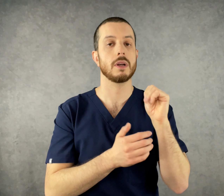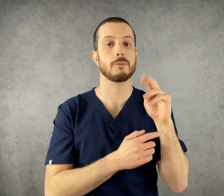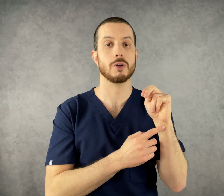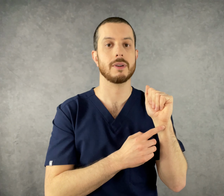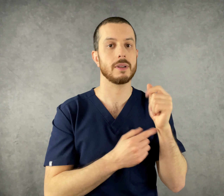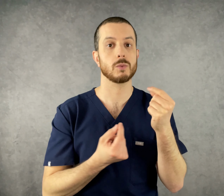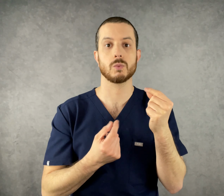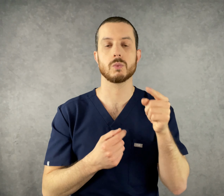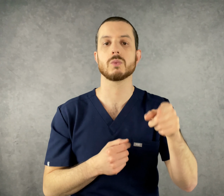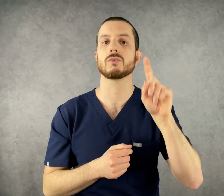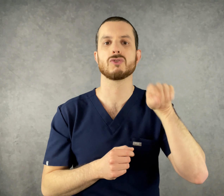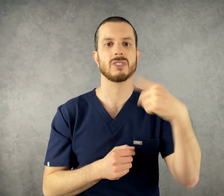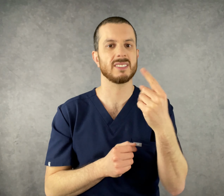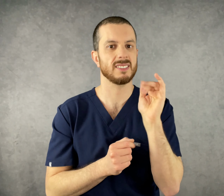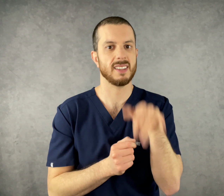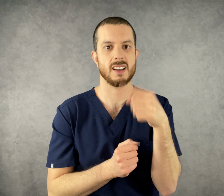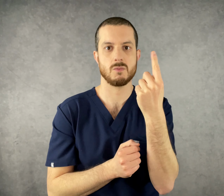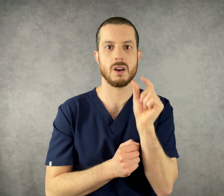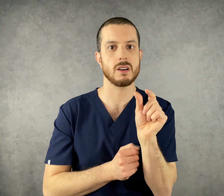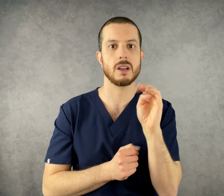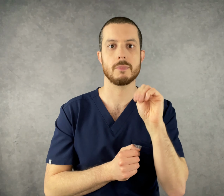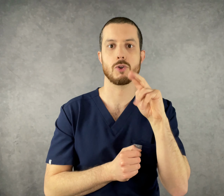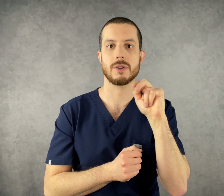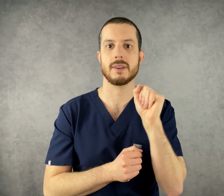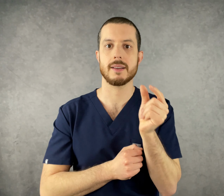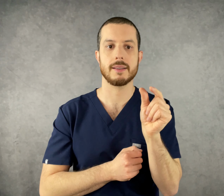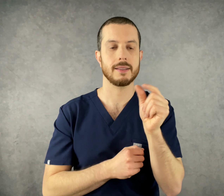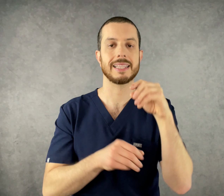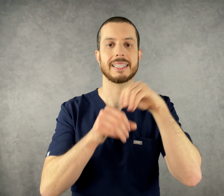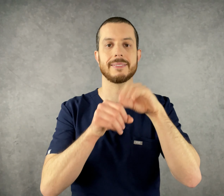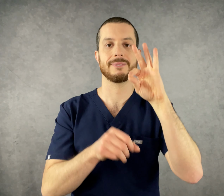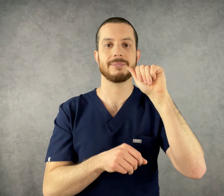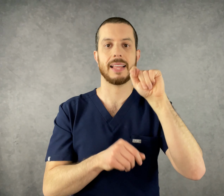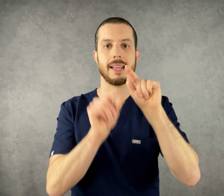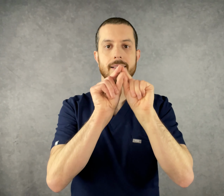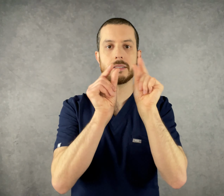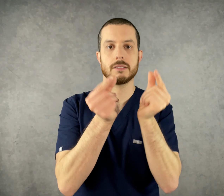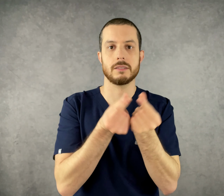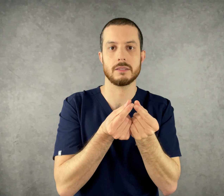The mRNA vaccine contains just these pieces of mRNA encased in fat bubbles.